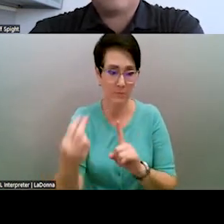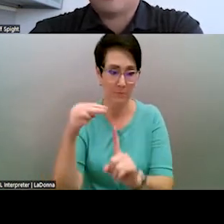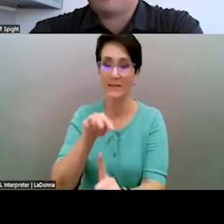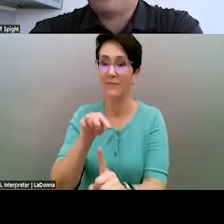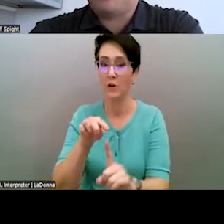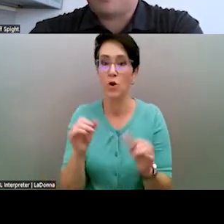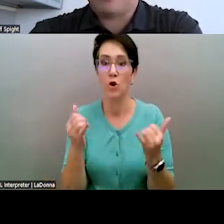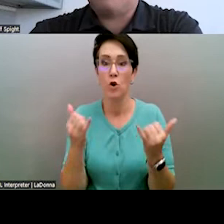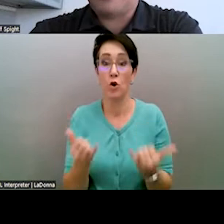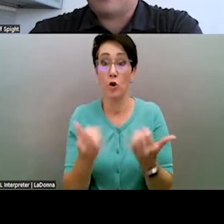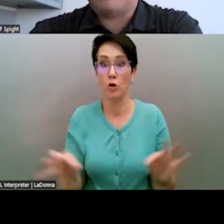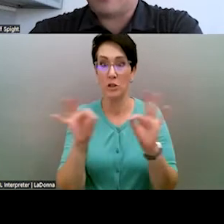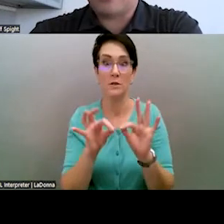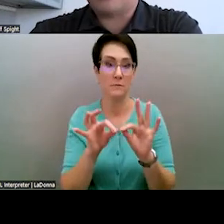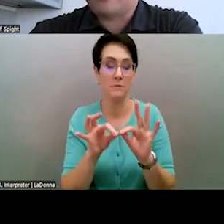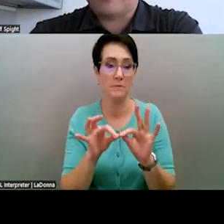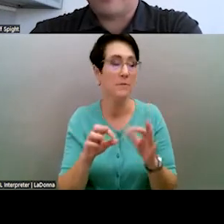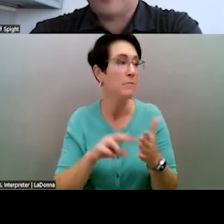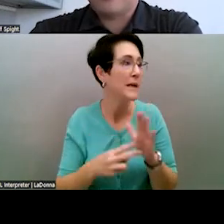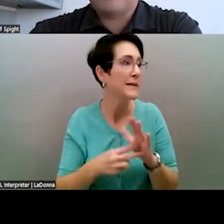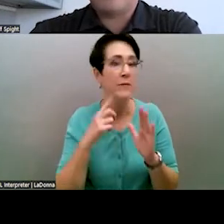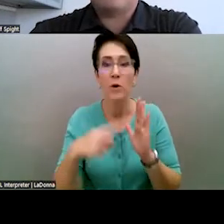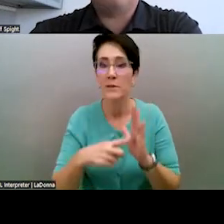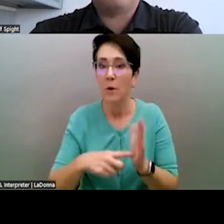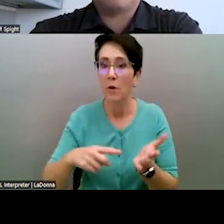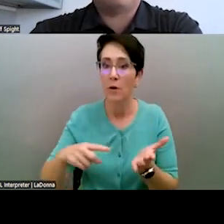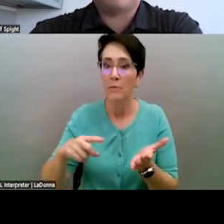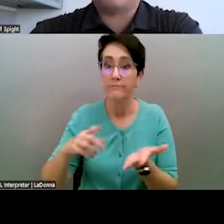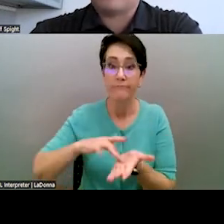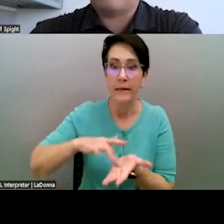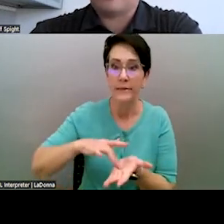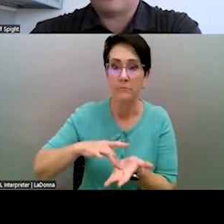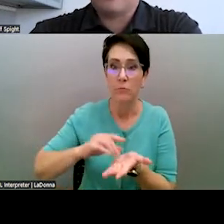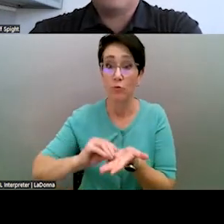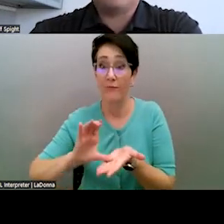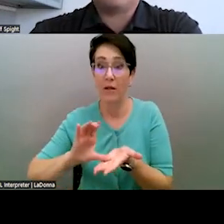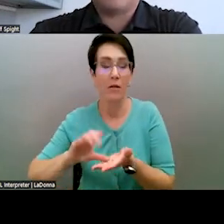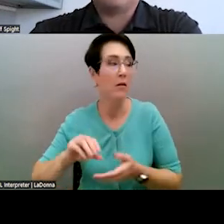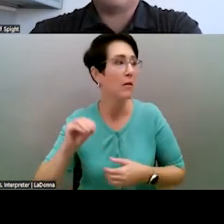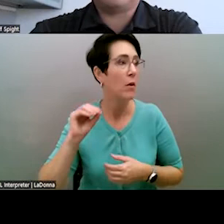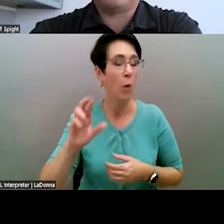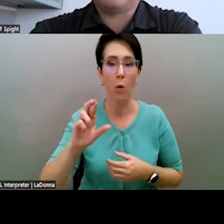TYPICALLY BE, THEY NEED A MEDICATION REFILL. THEY FEEL LIKE THEY'RE HAVING CHALLENGES NEED